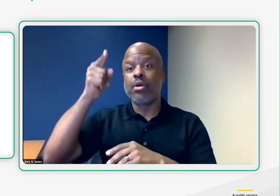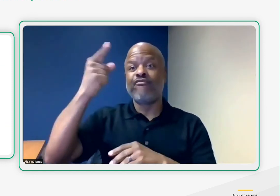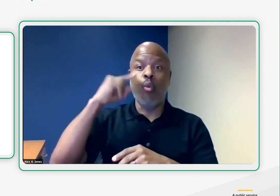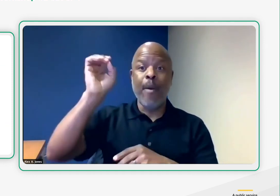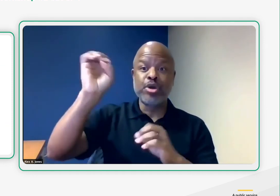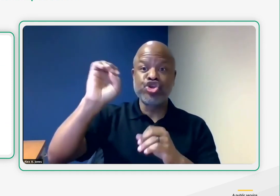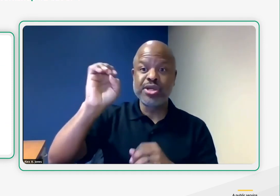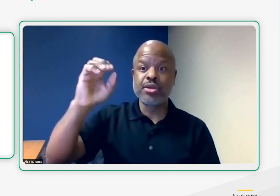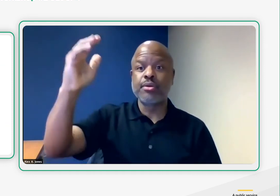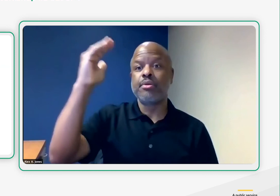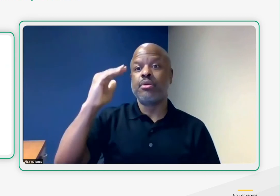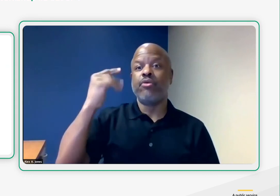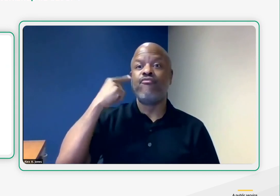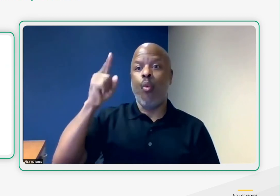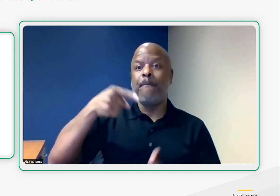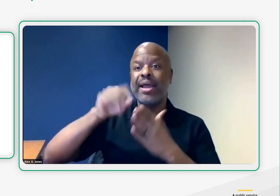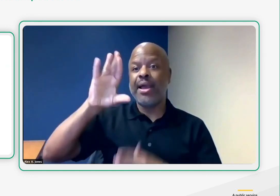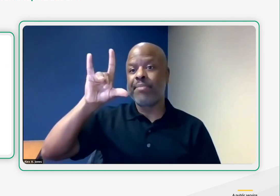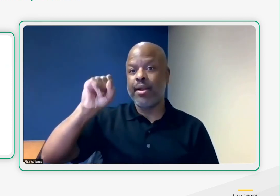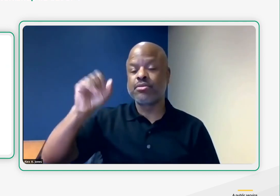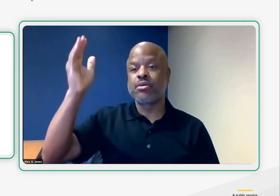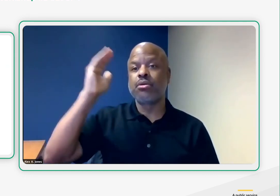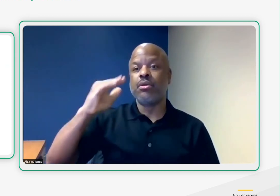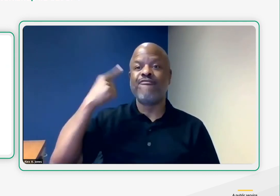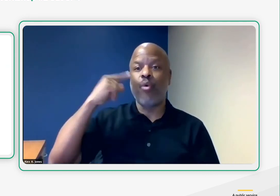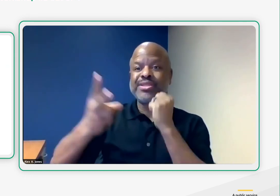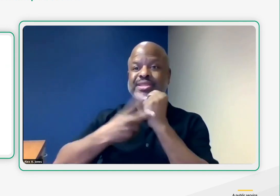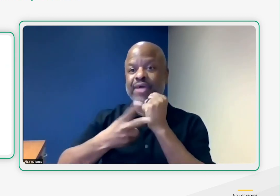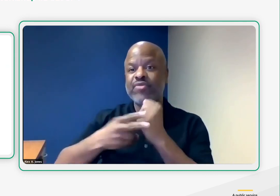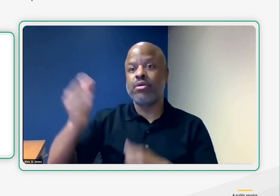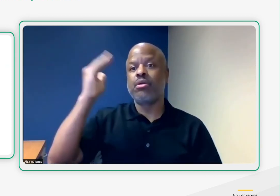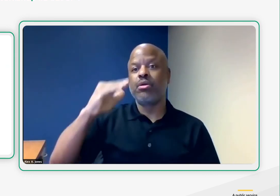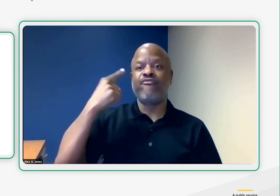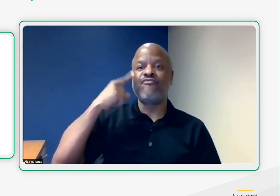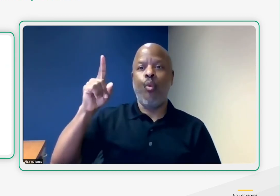Maybe we have: an emergency fund account, one for paying bills, a savings account,